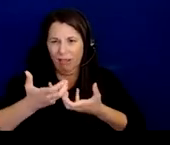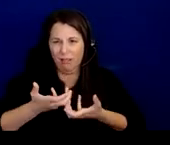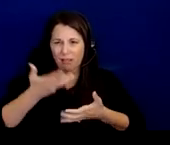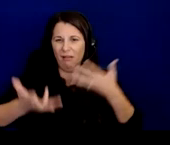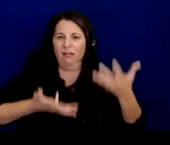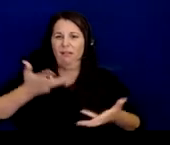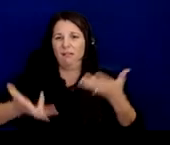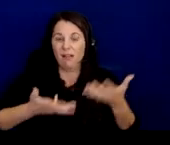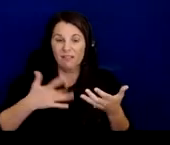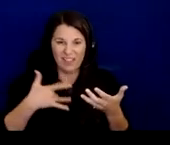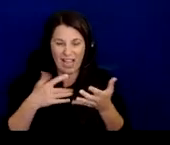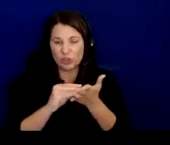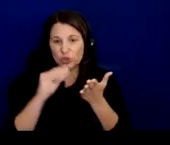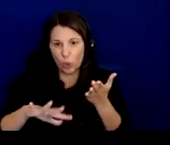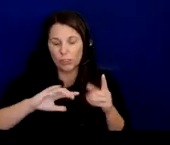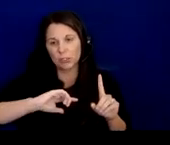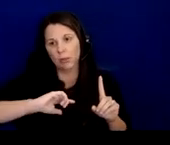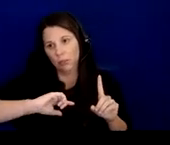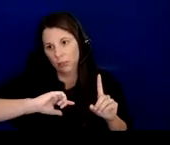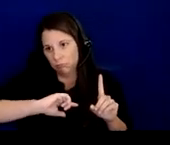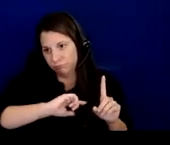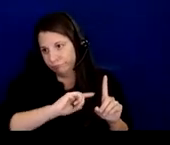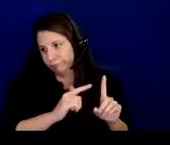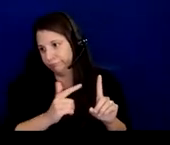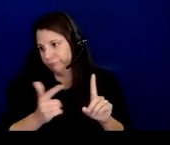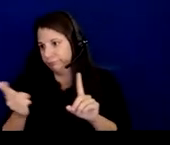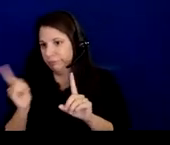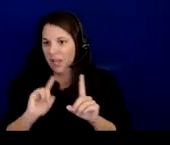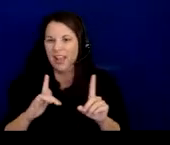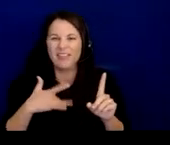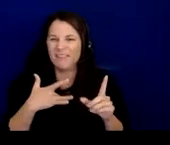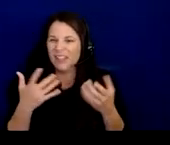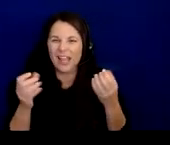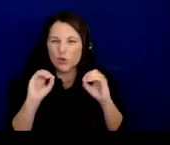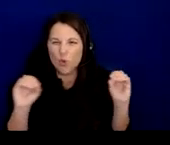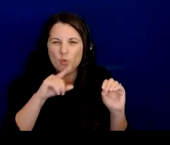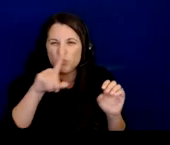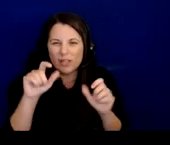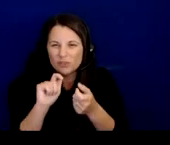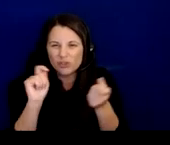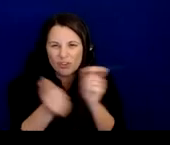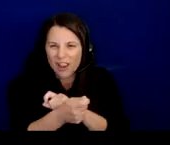coming in and out. But there's no measurable change. This approach with that